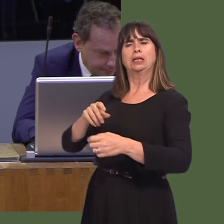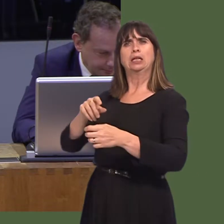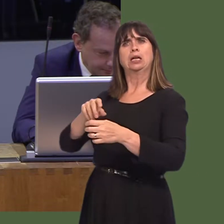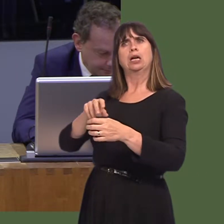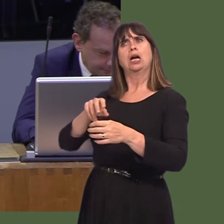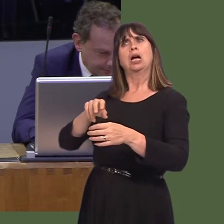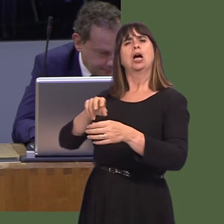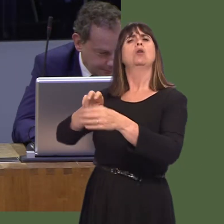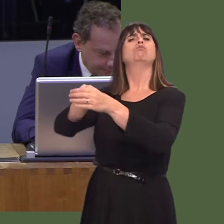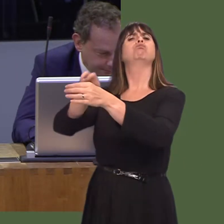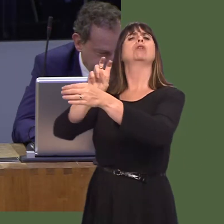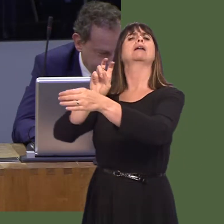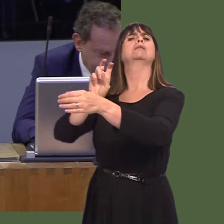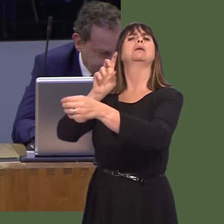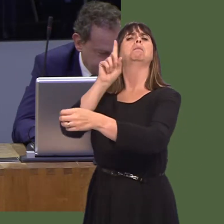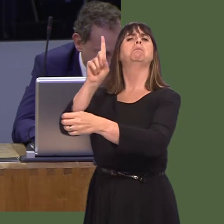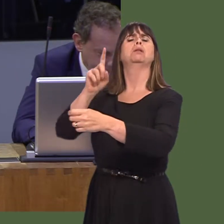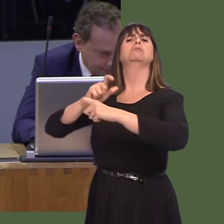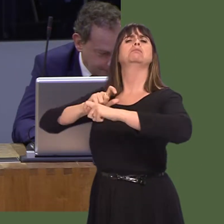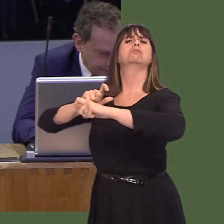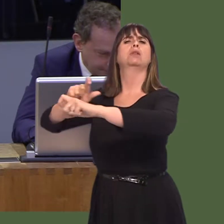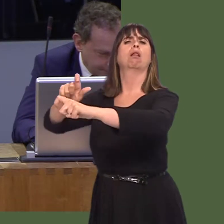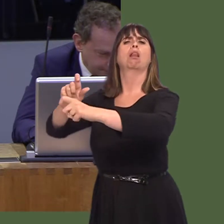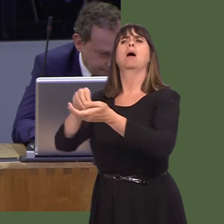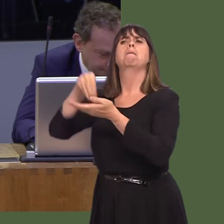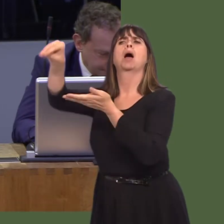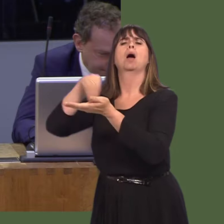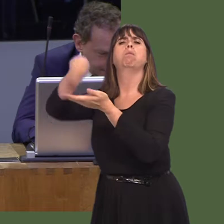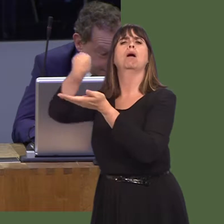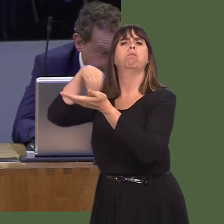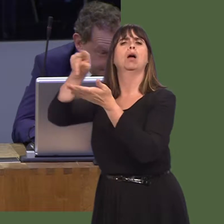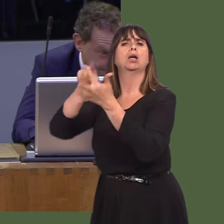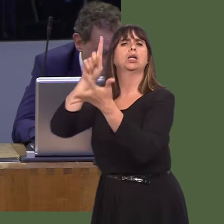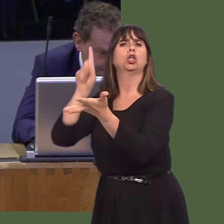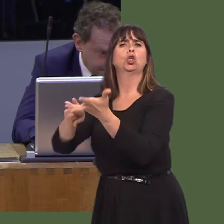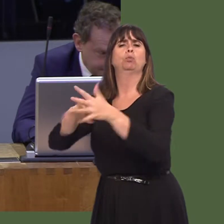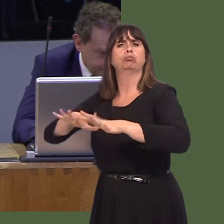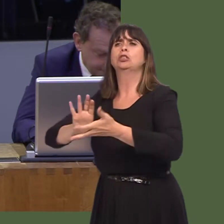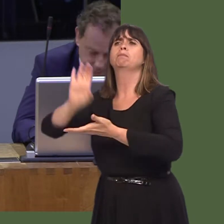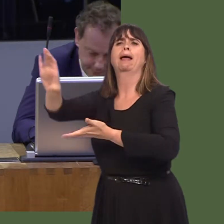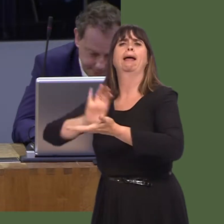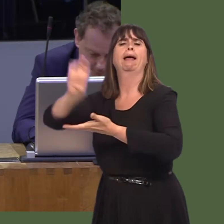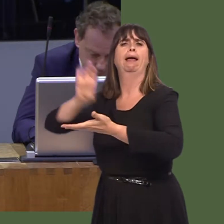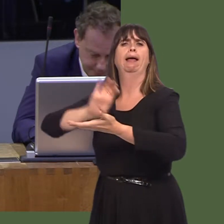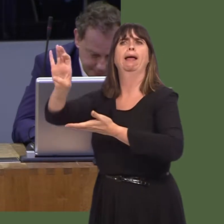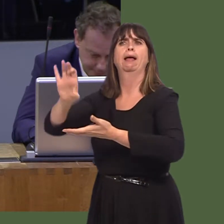model that would see the UK continue to make financial contributions to the EU and accept